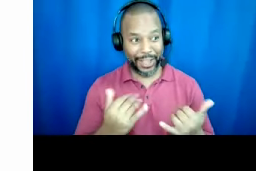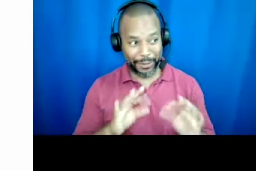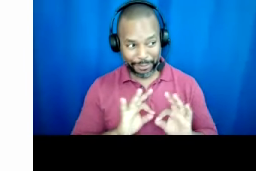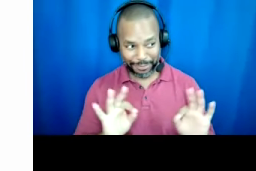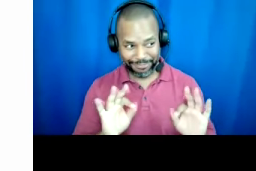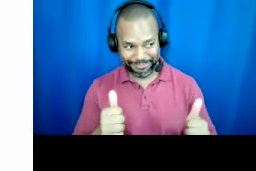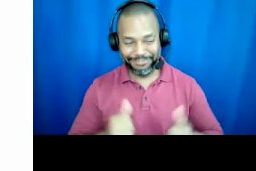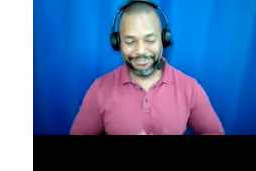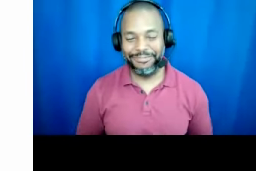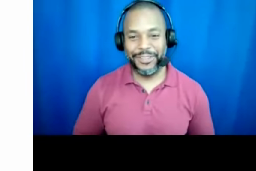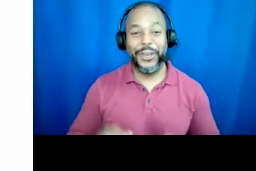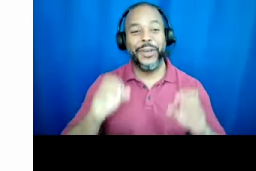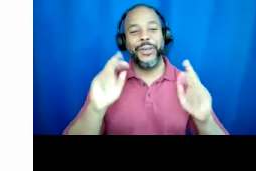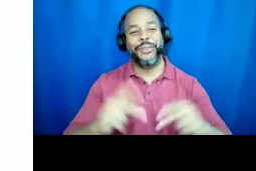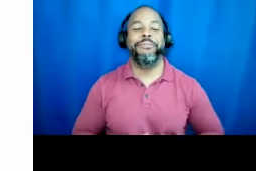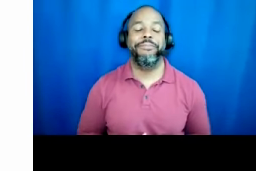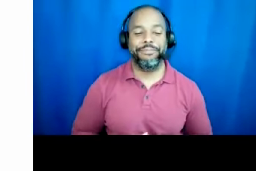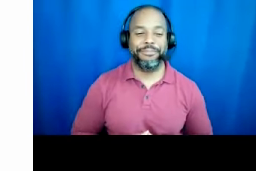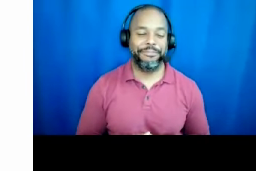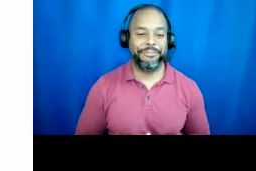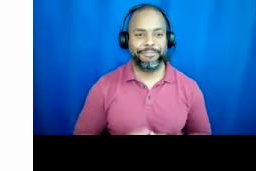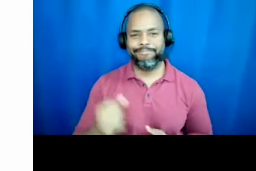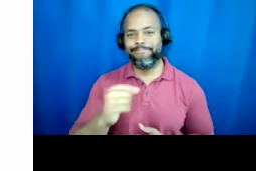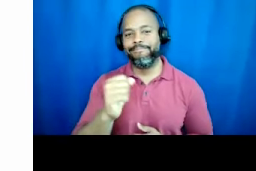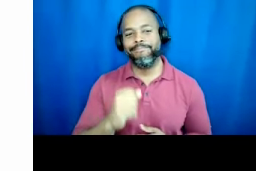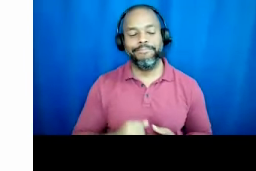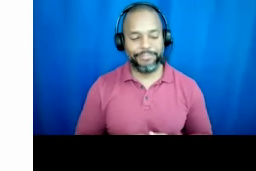So, yes, we're going to go over the annual unit planning,